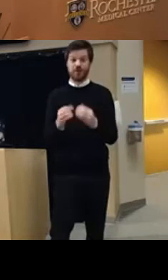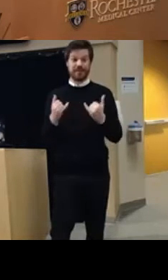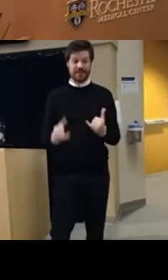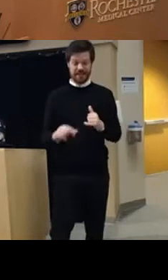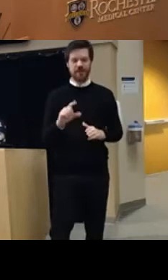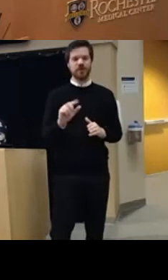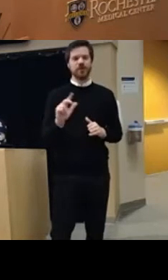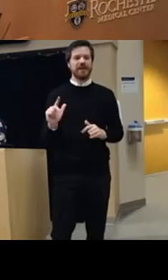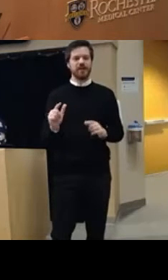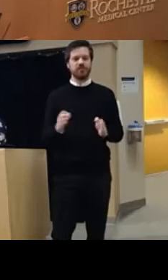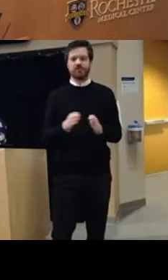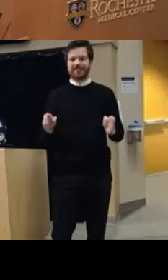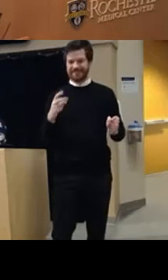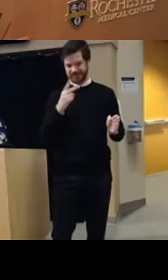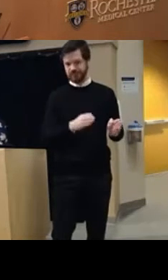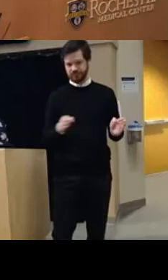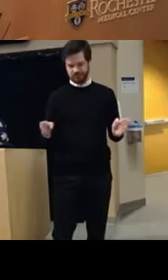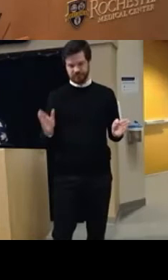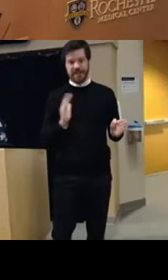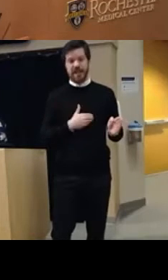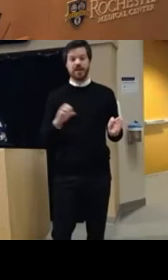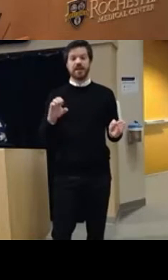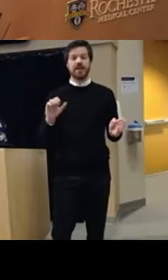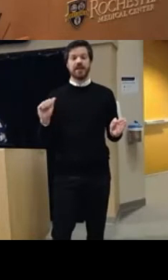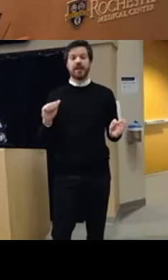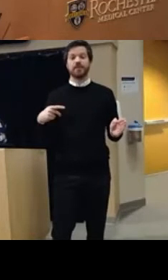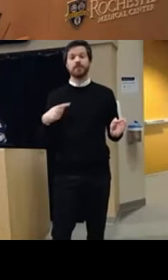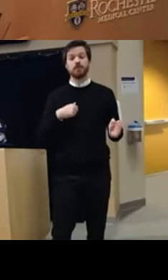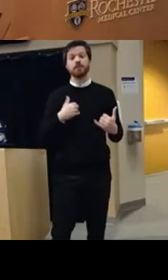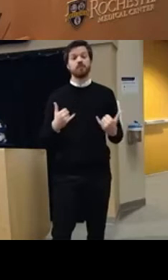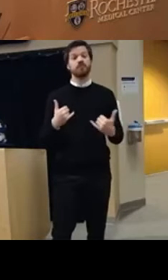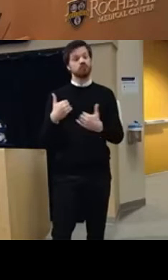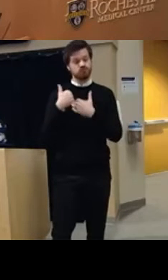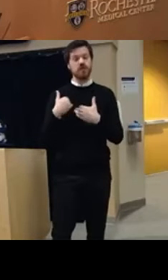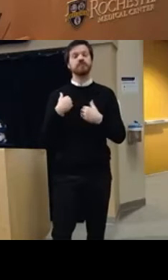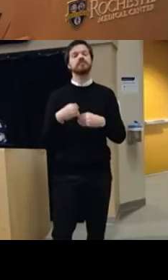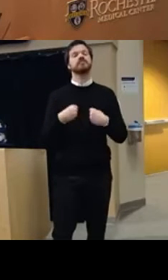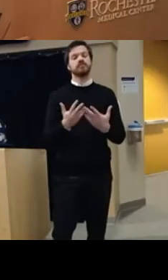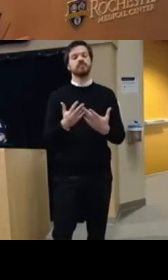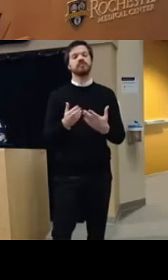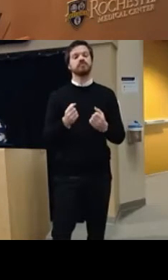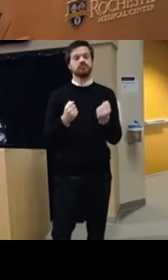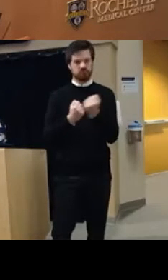of this in 2023 um our EAP we are currently responsible provide to providing support to